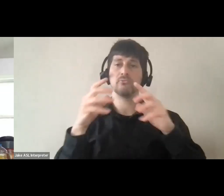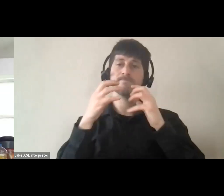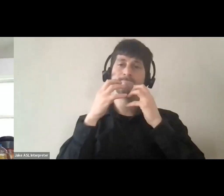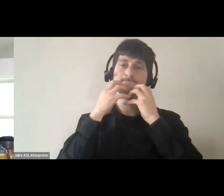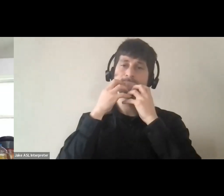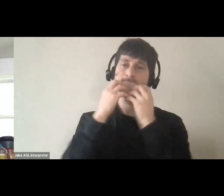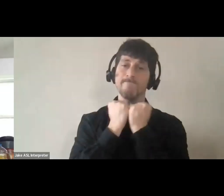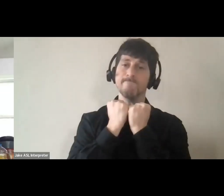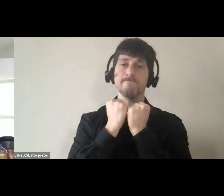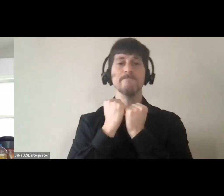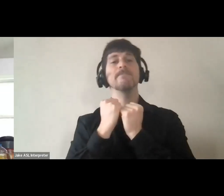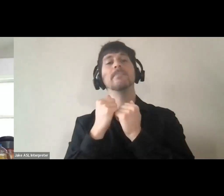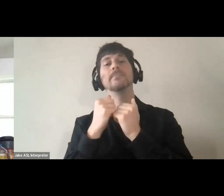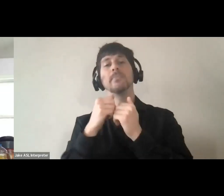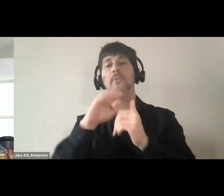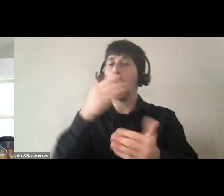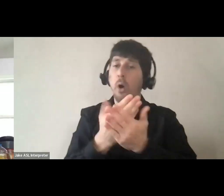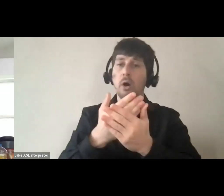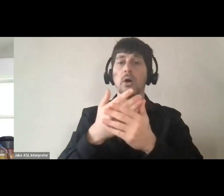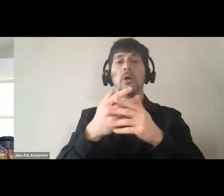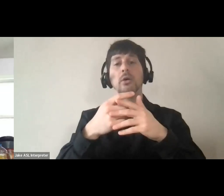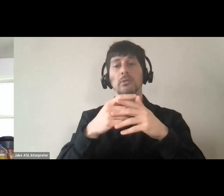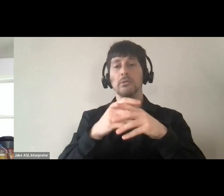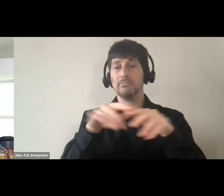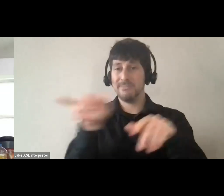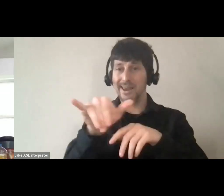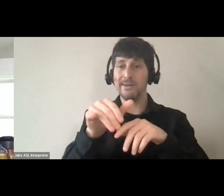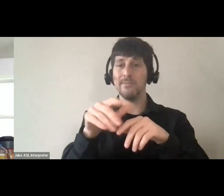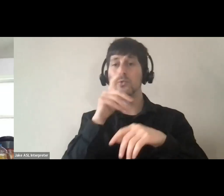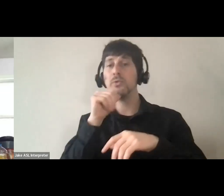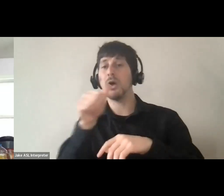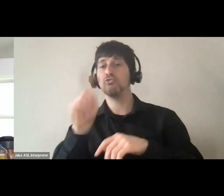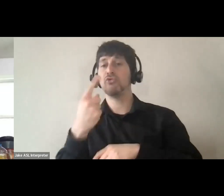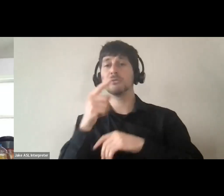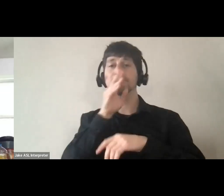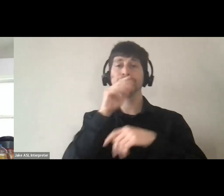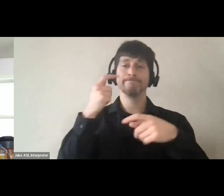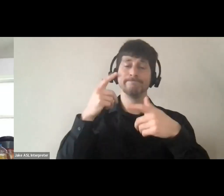So I hope that this few minutes of what I brought to you gives you an insight into the world of Latinos with disabilities and give you a little bit more perspective and how important language is to us. To all of us. Including those who don't speak Spanish.